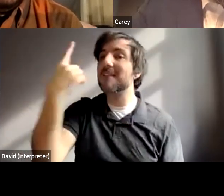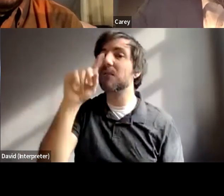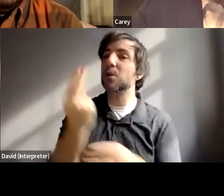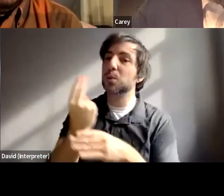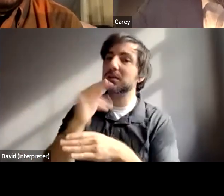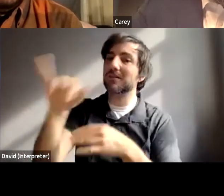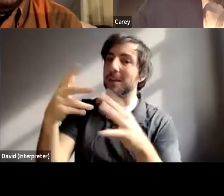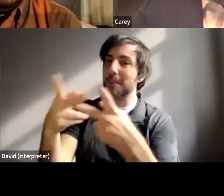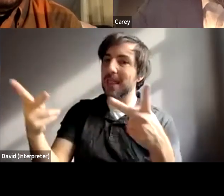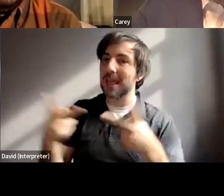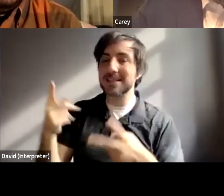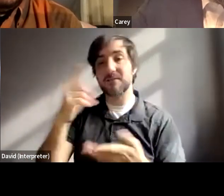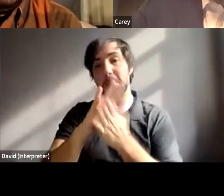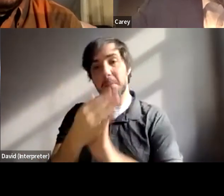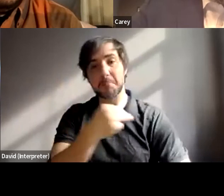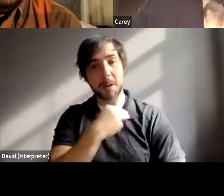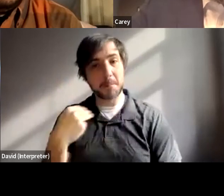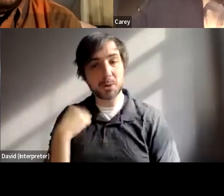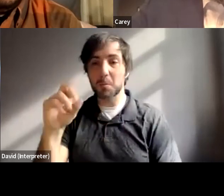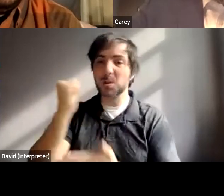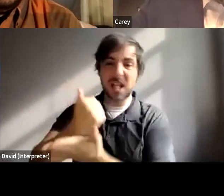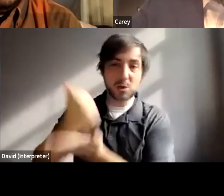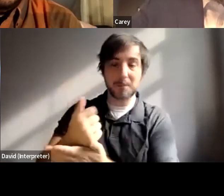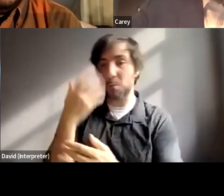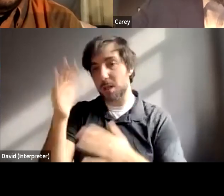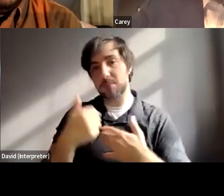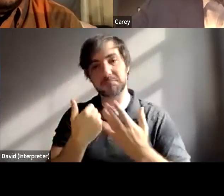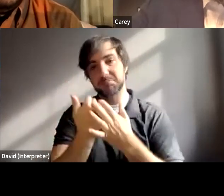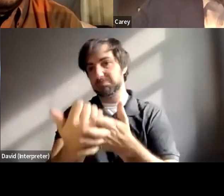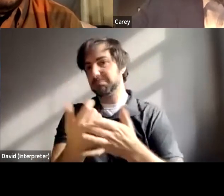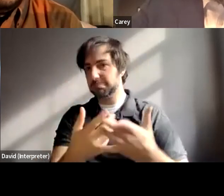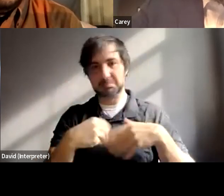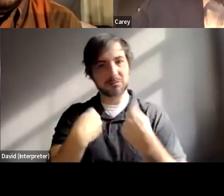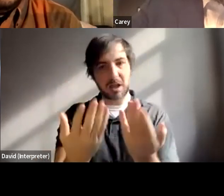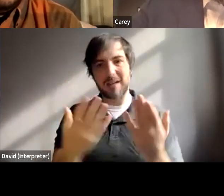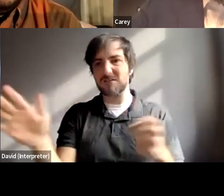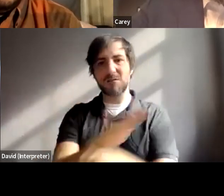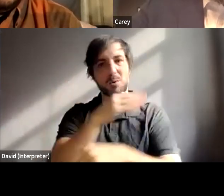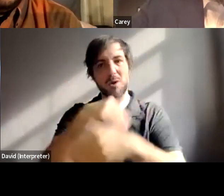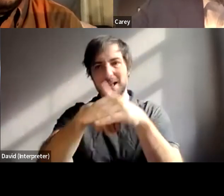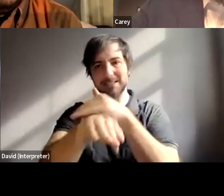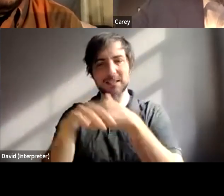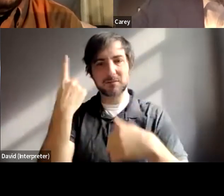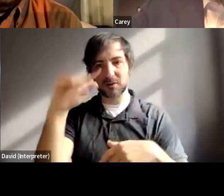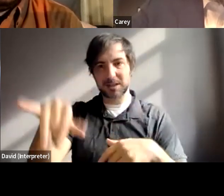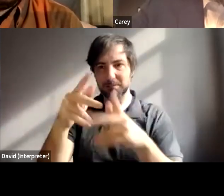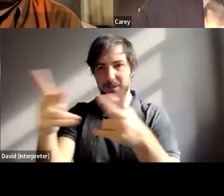scholarship -- both of those things give you full access without integrated fitness staff or we have the integrated fitness